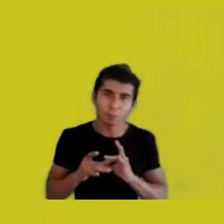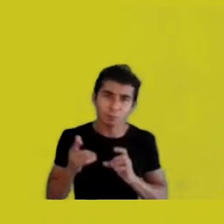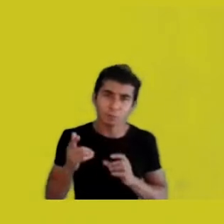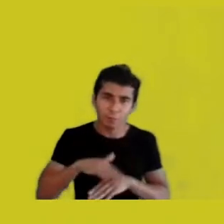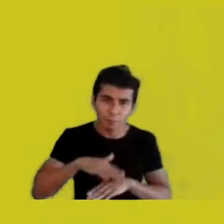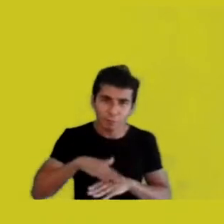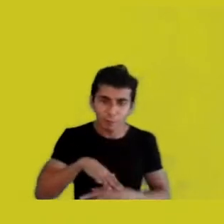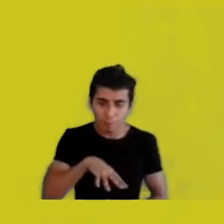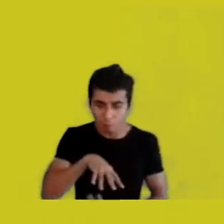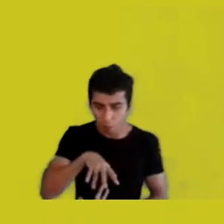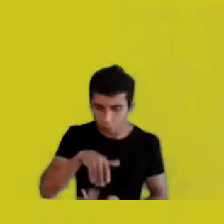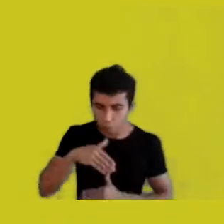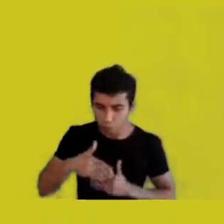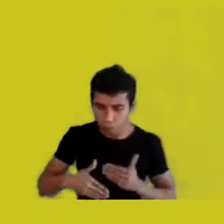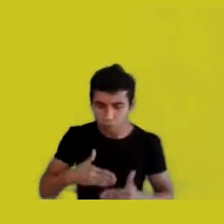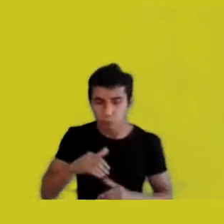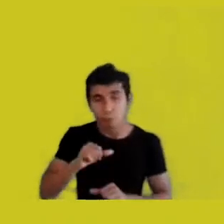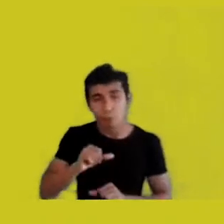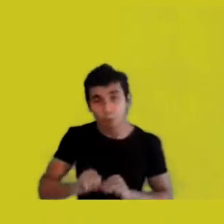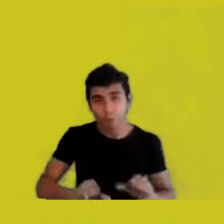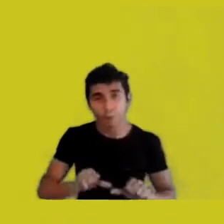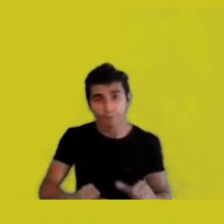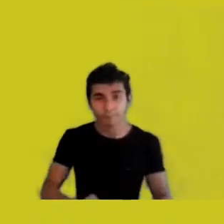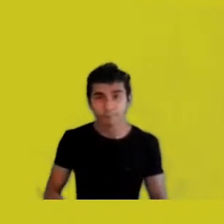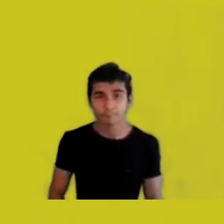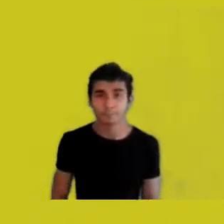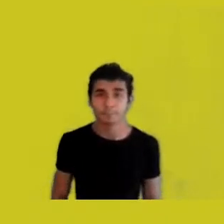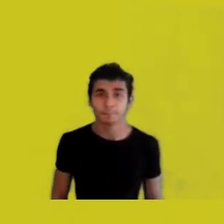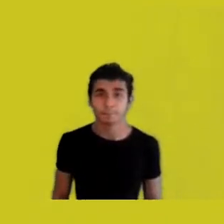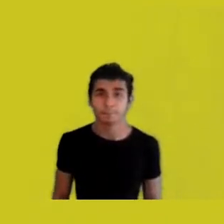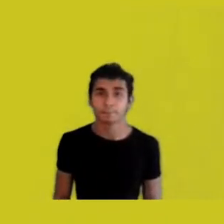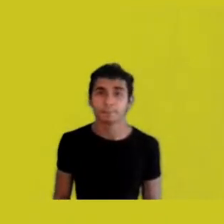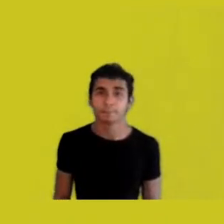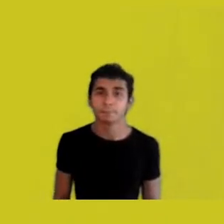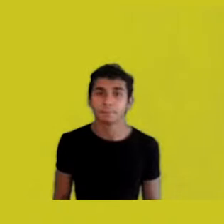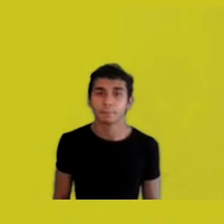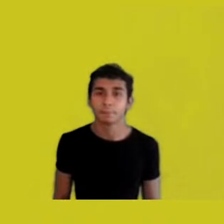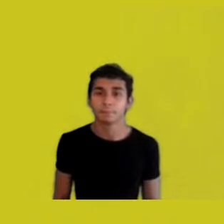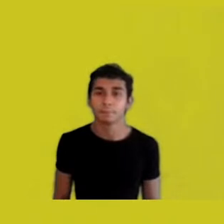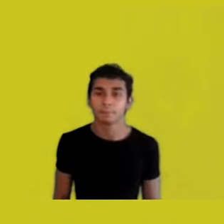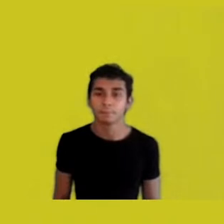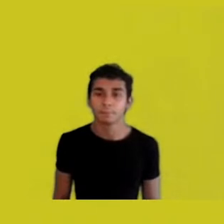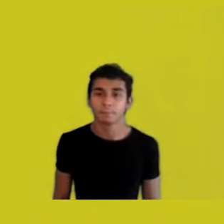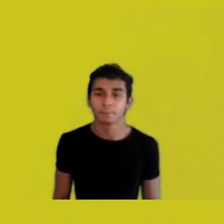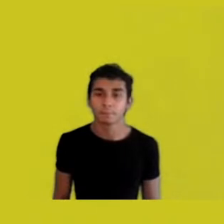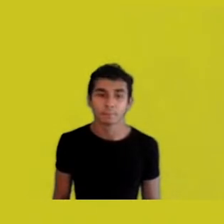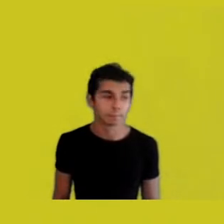So, to begin with, that’s what I wanted to present,